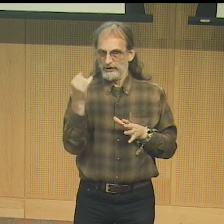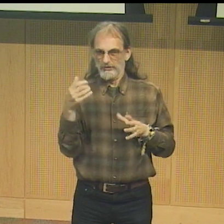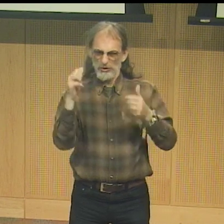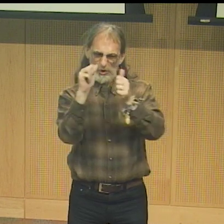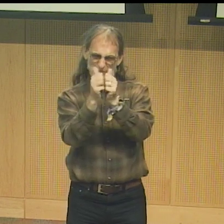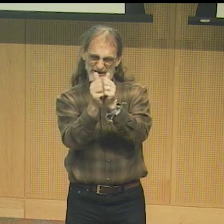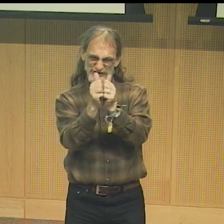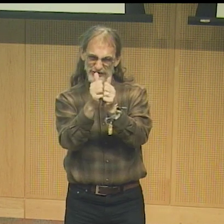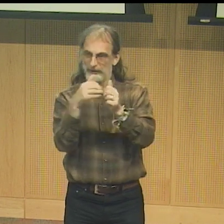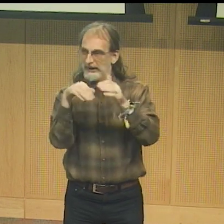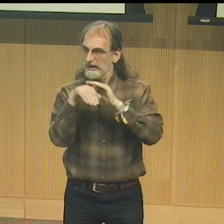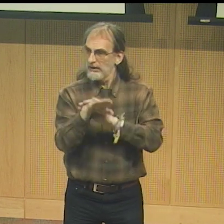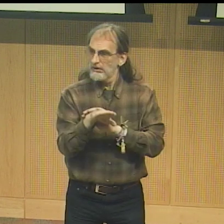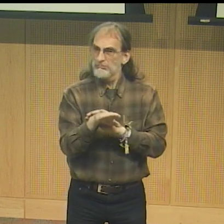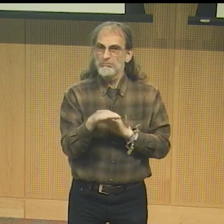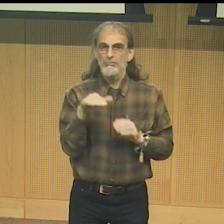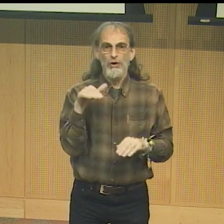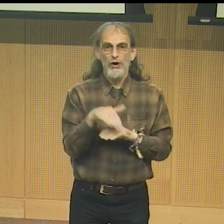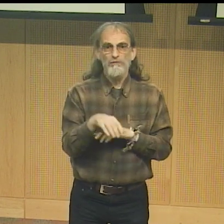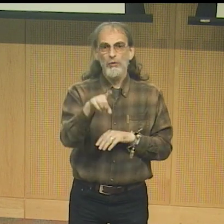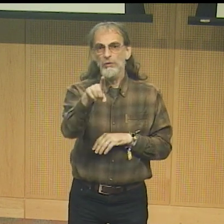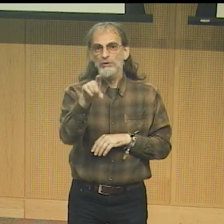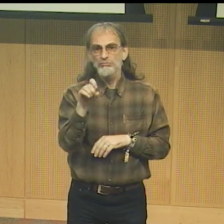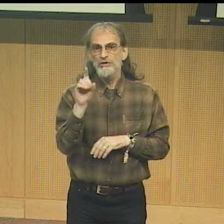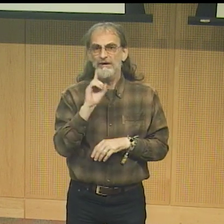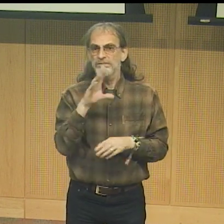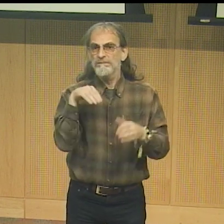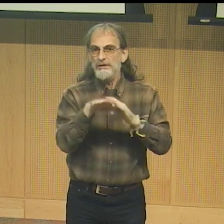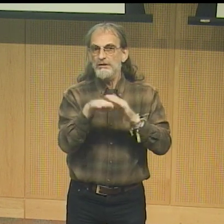select artists who would have master competitions with over